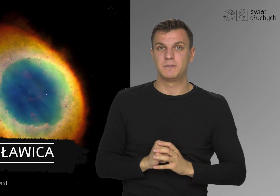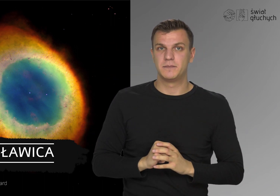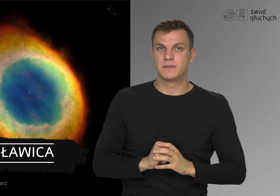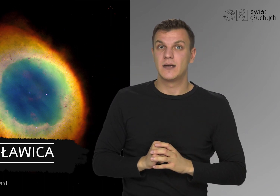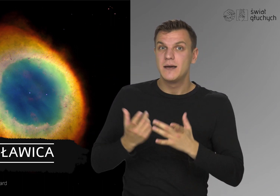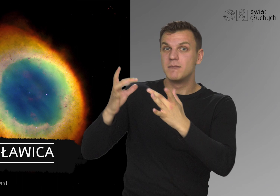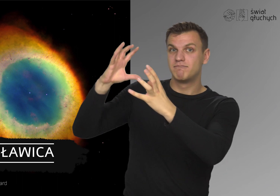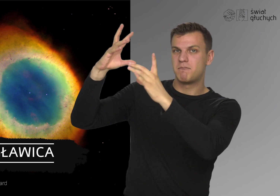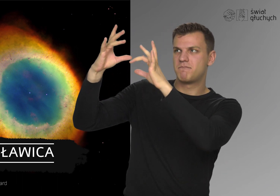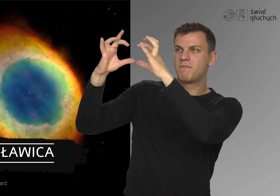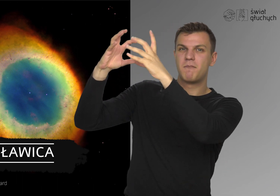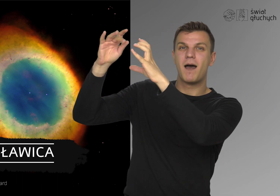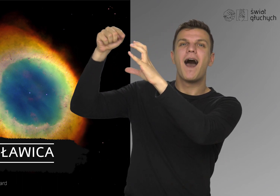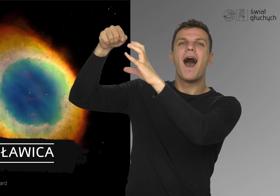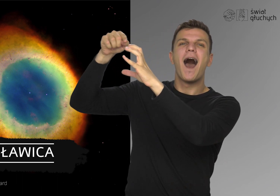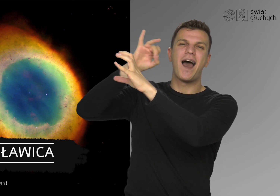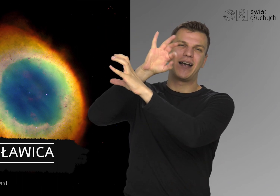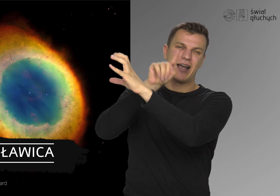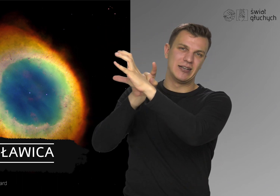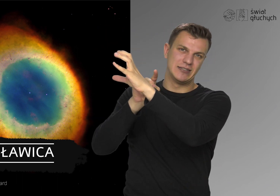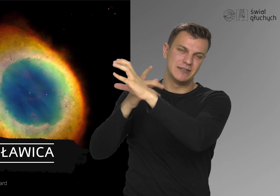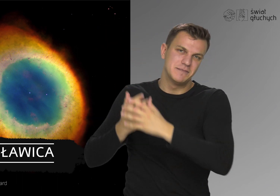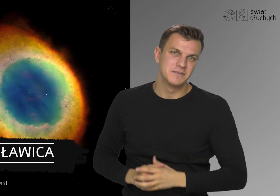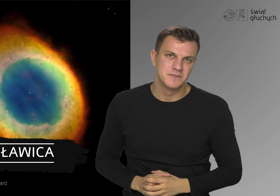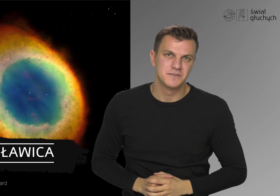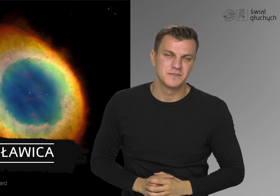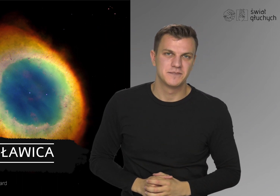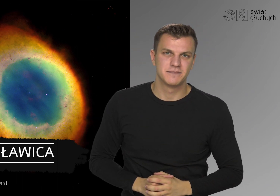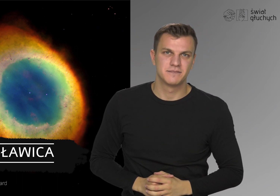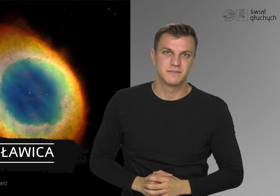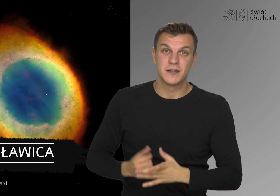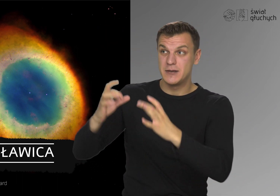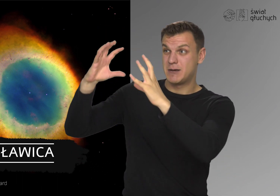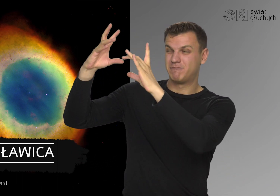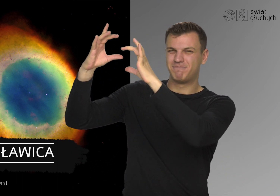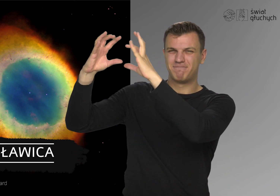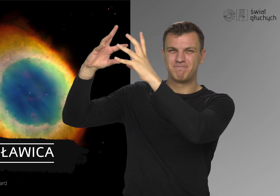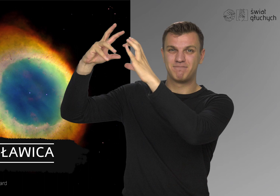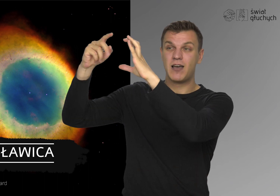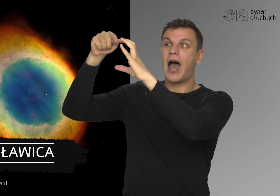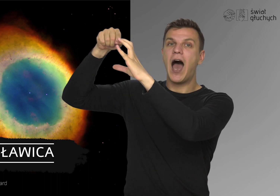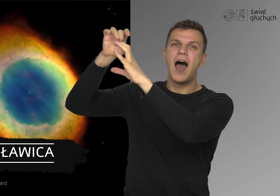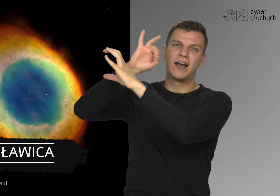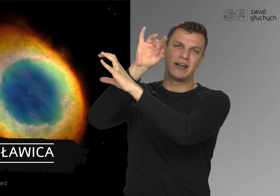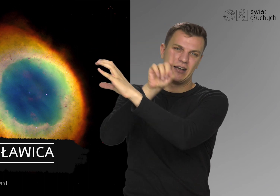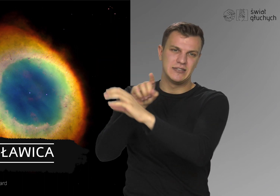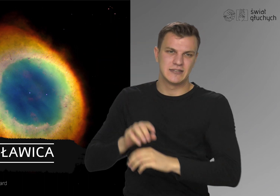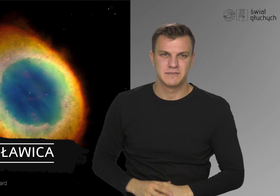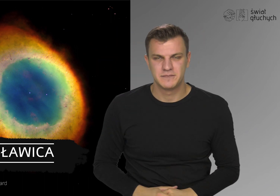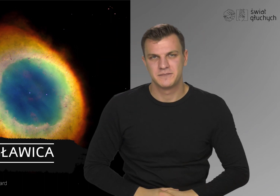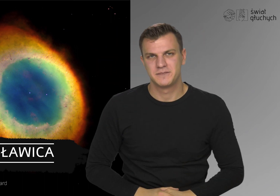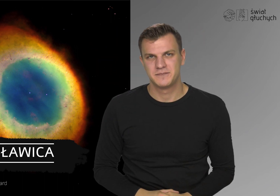CLOUD THERE GAS.